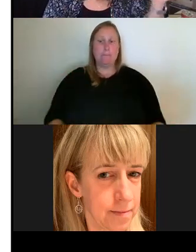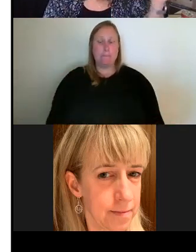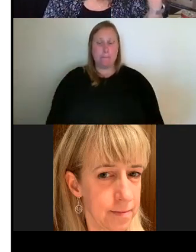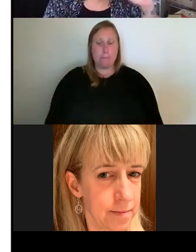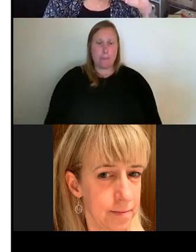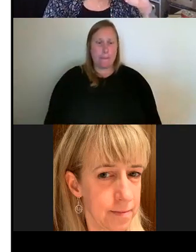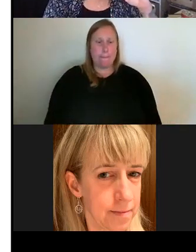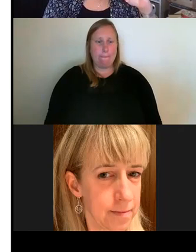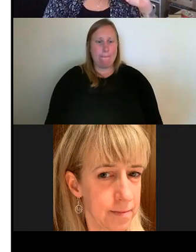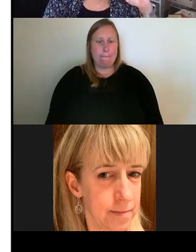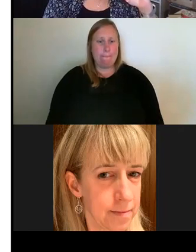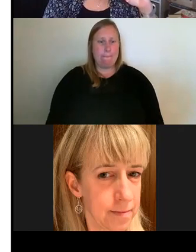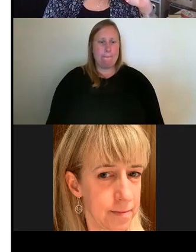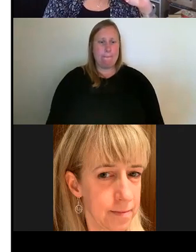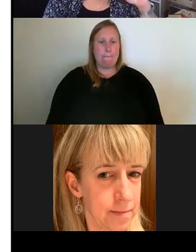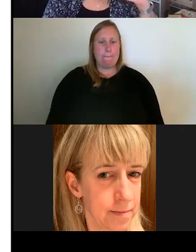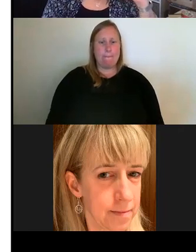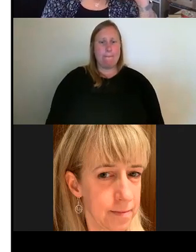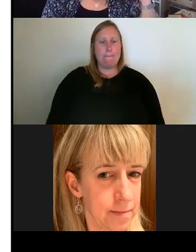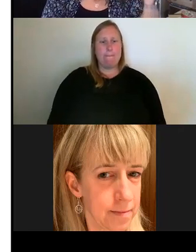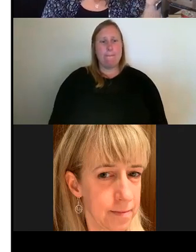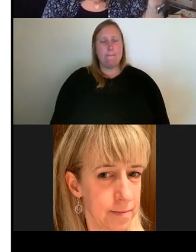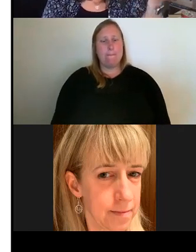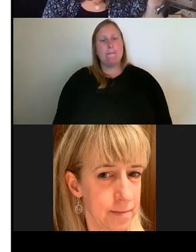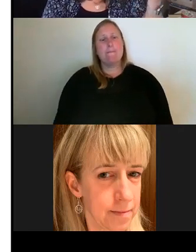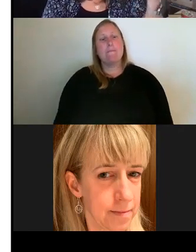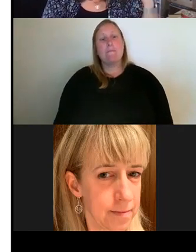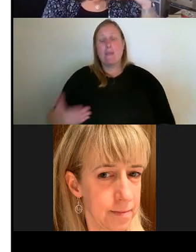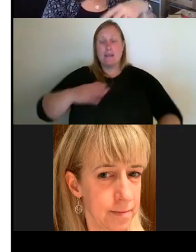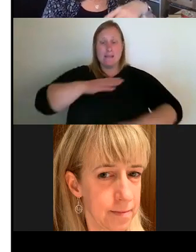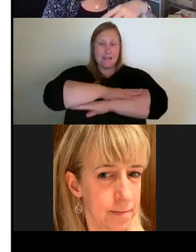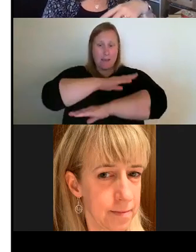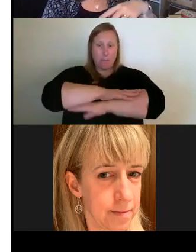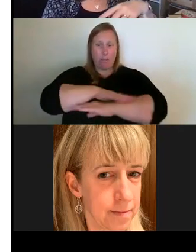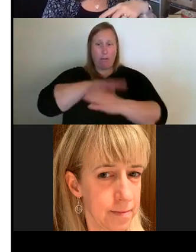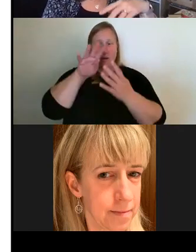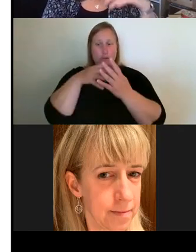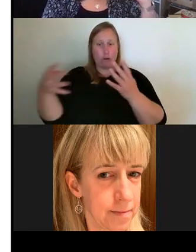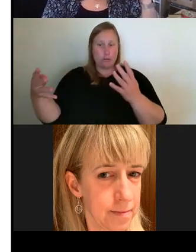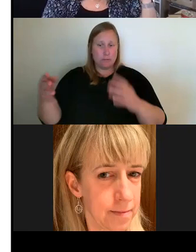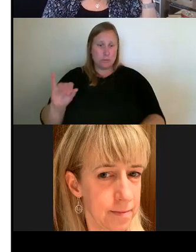Guitar chord is my first example. A table and a chart.